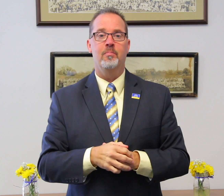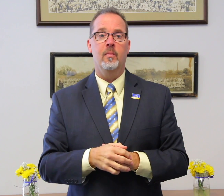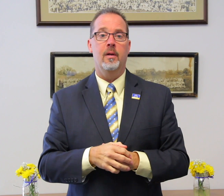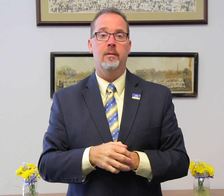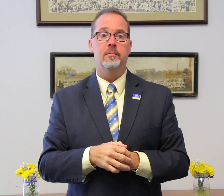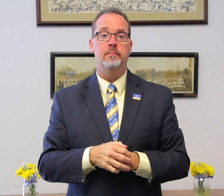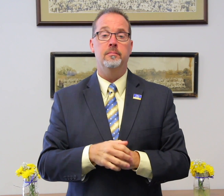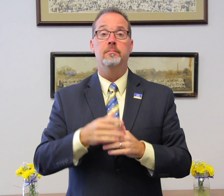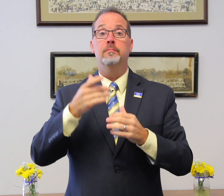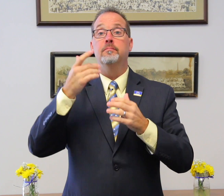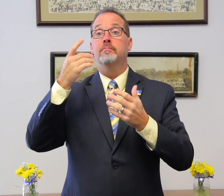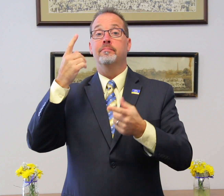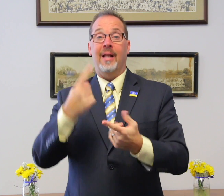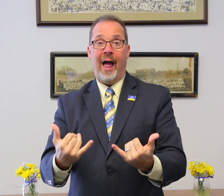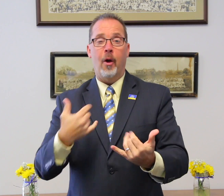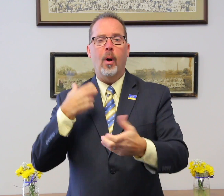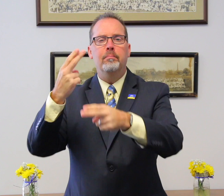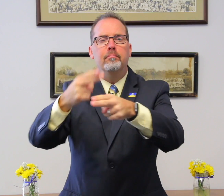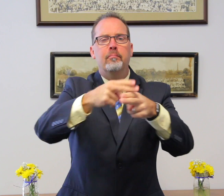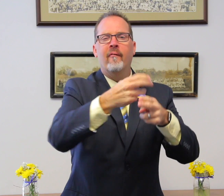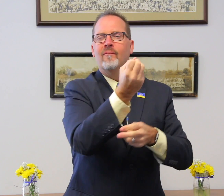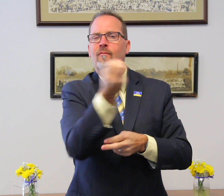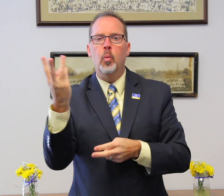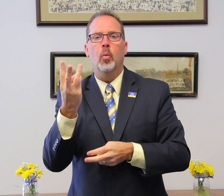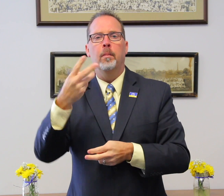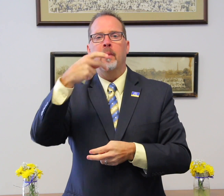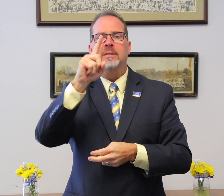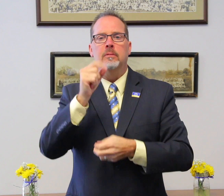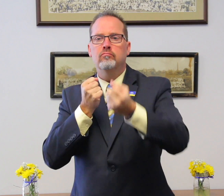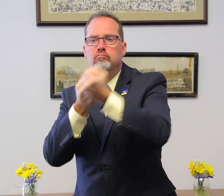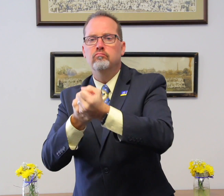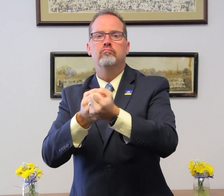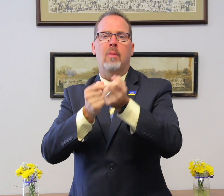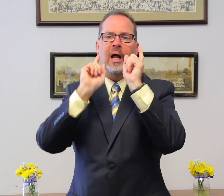science.There are a few other events related to the community and different